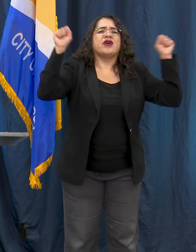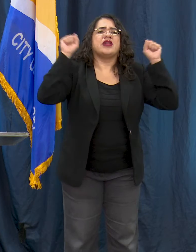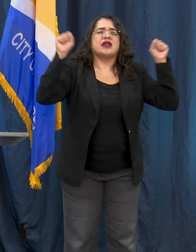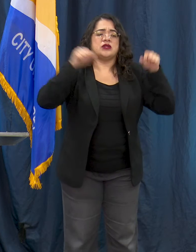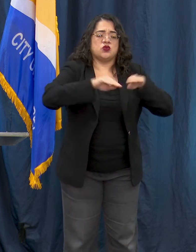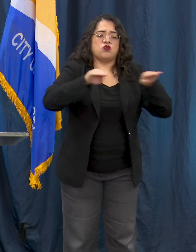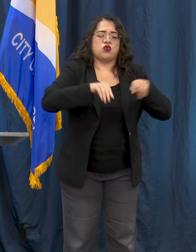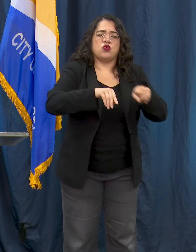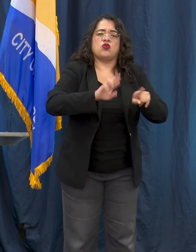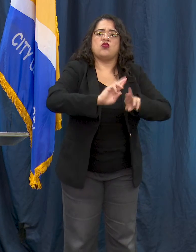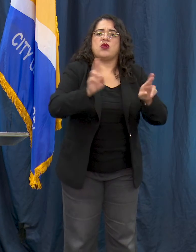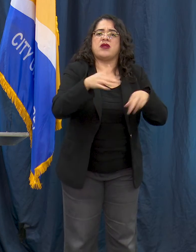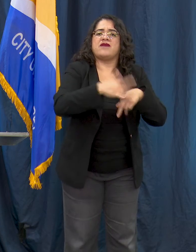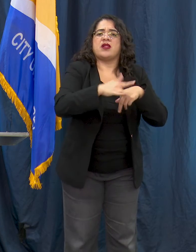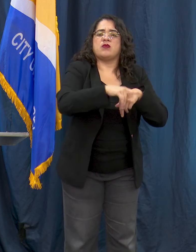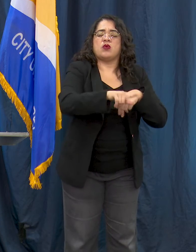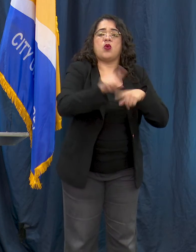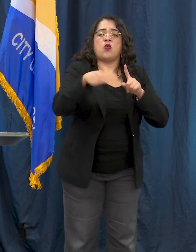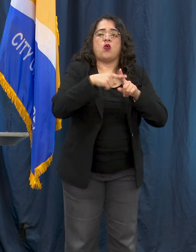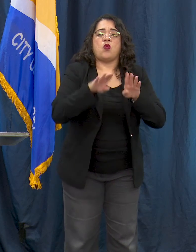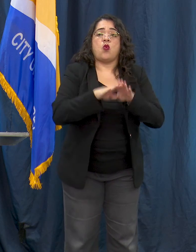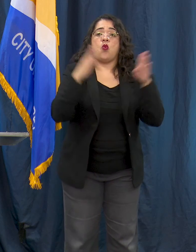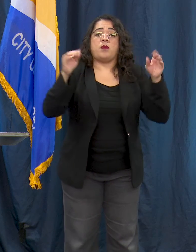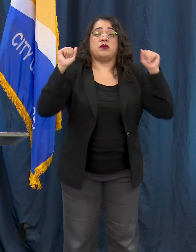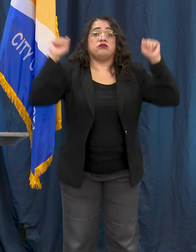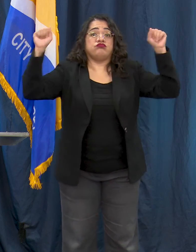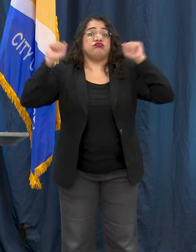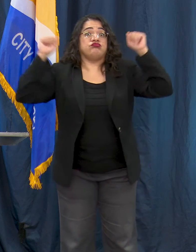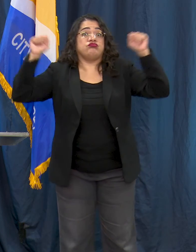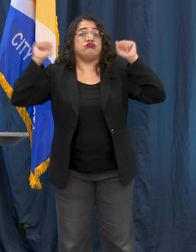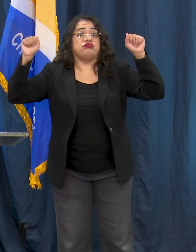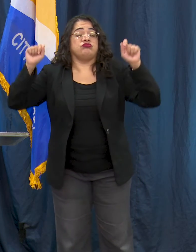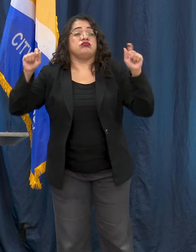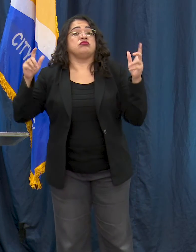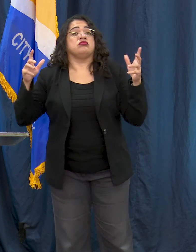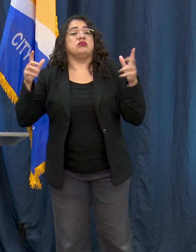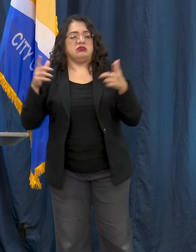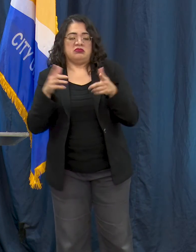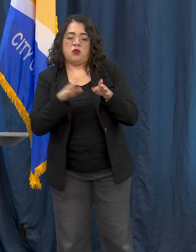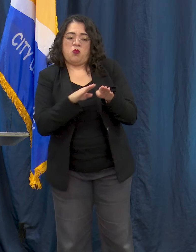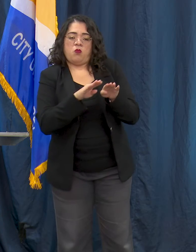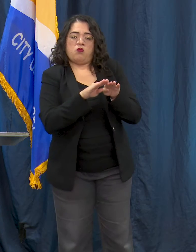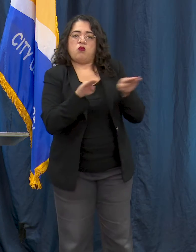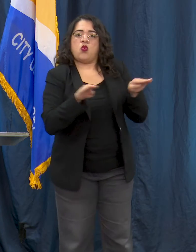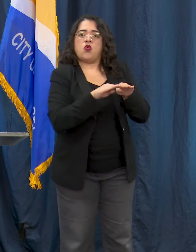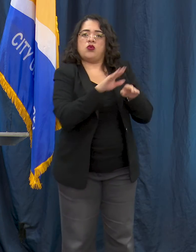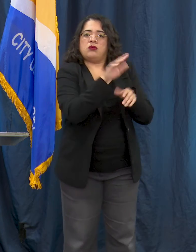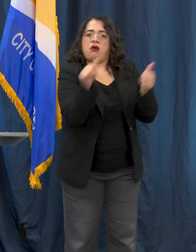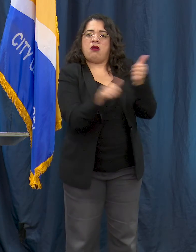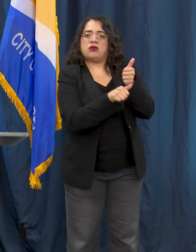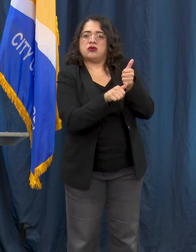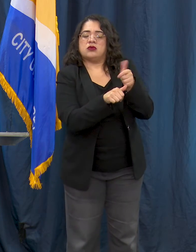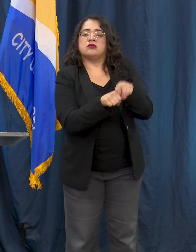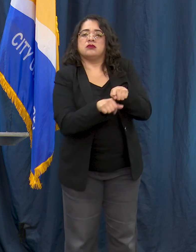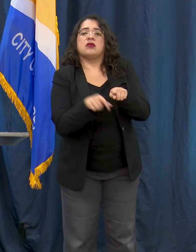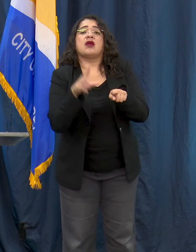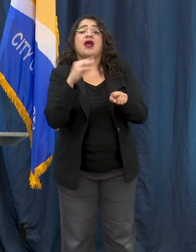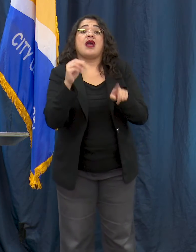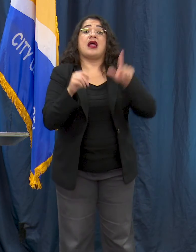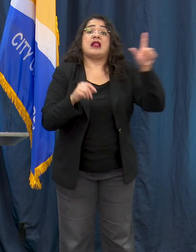as we are opening fitness facilities, swimming pools will become one of those options moving forward. Libraries remain at a space of